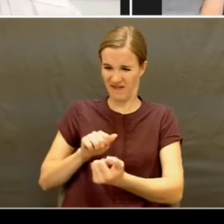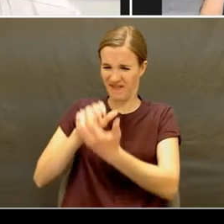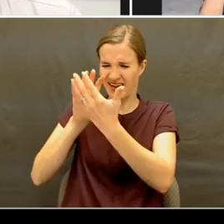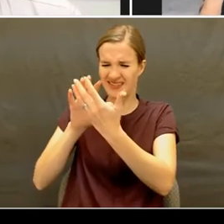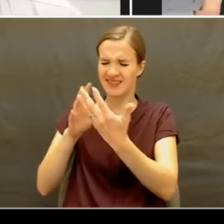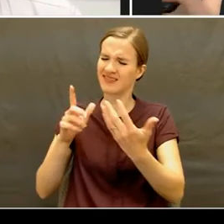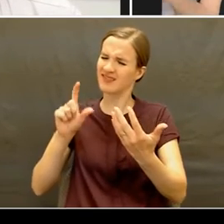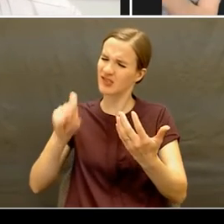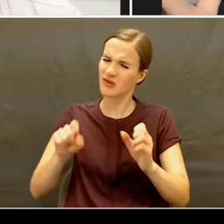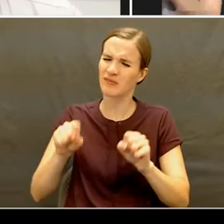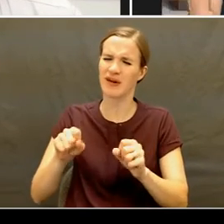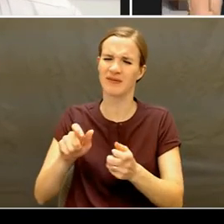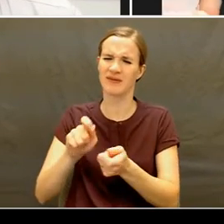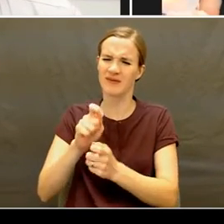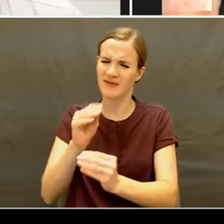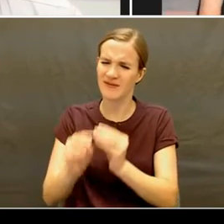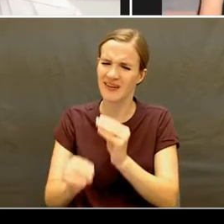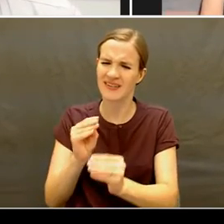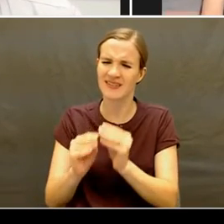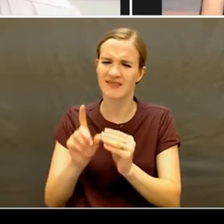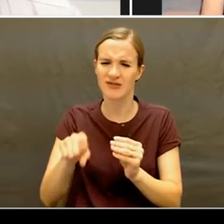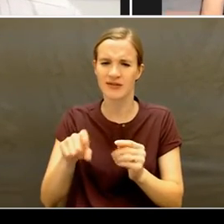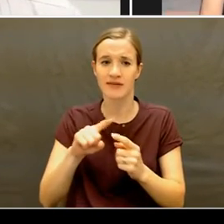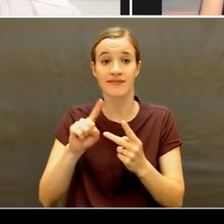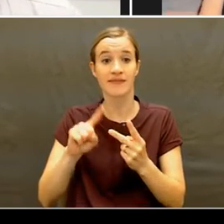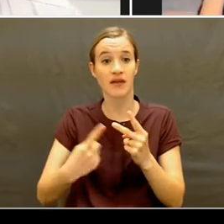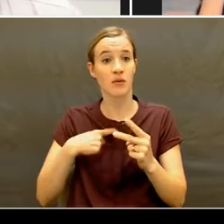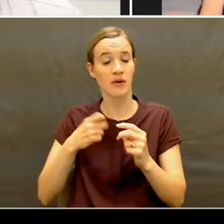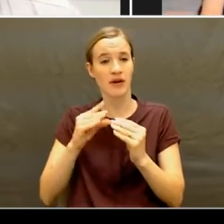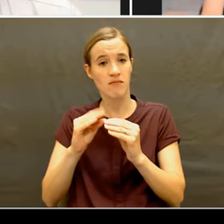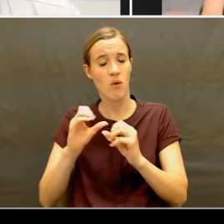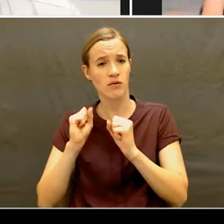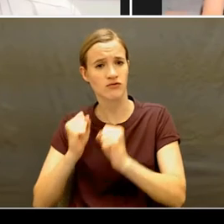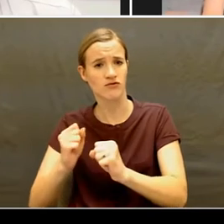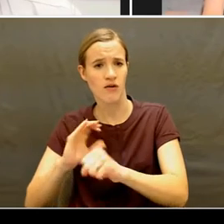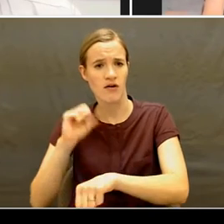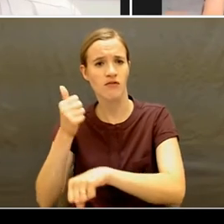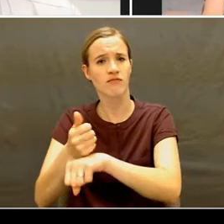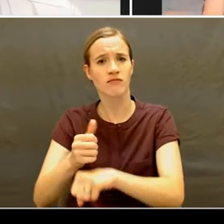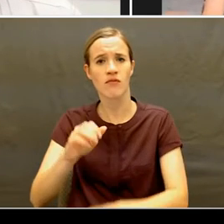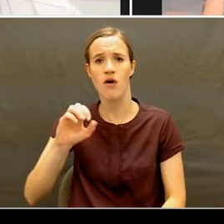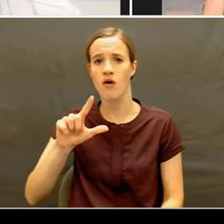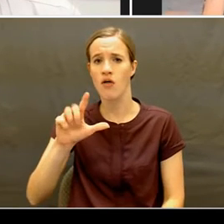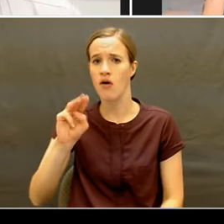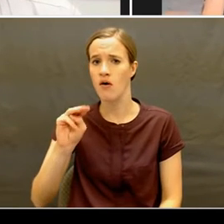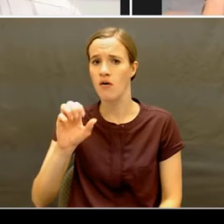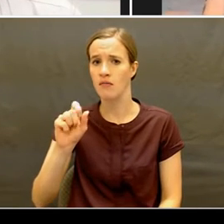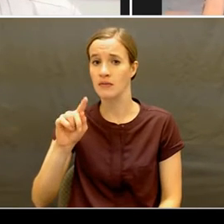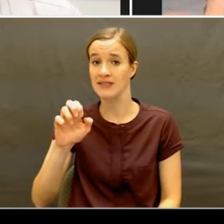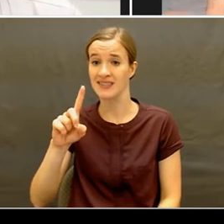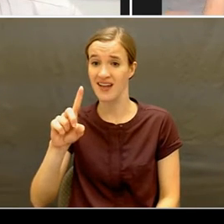Olmstead for sure. We just need you know, we just kind of thought things were going to, you know,